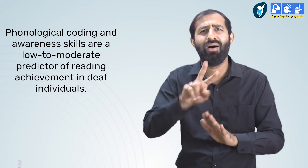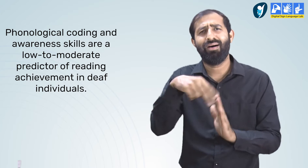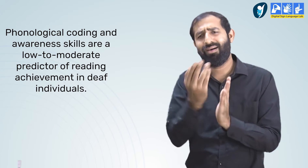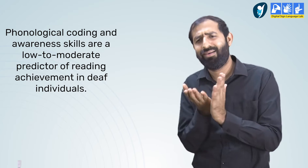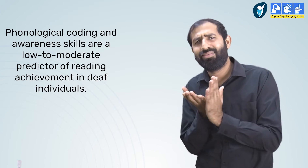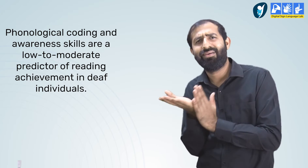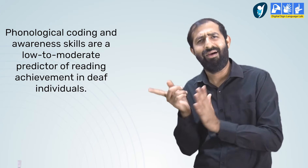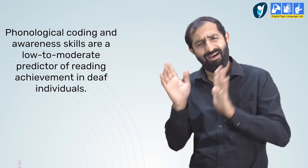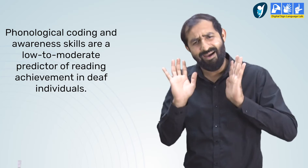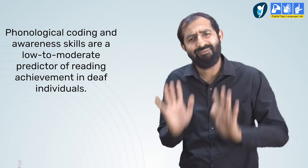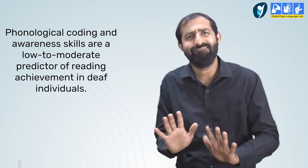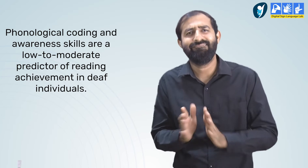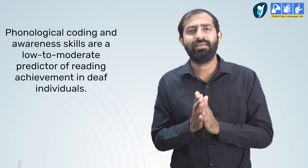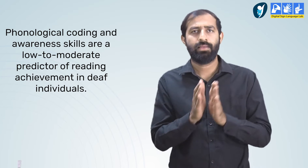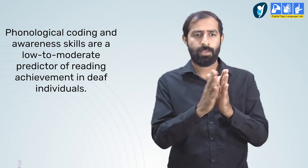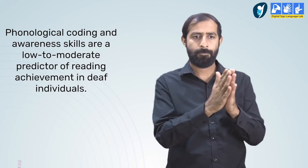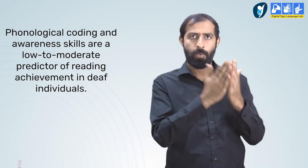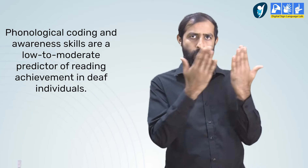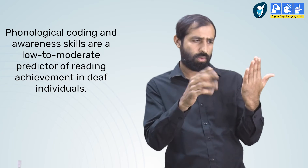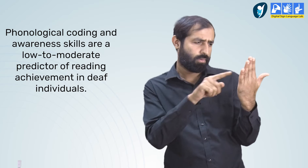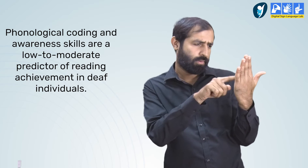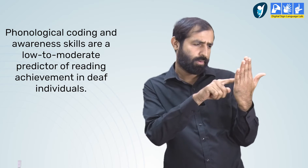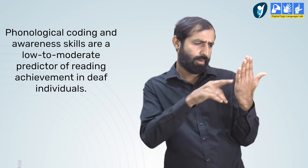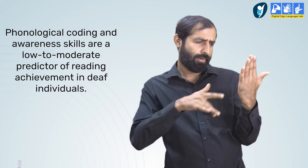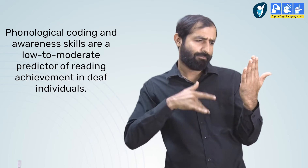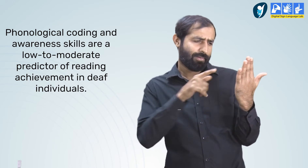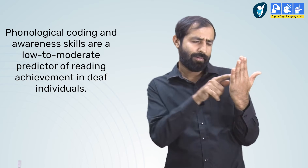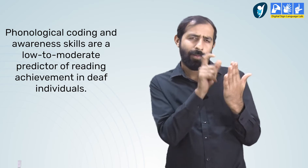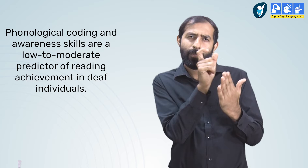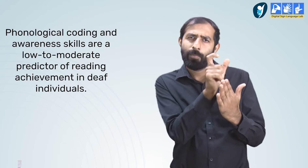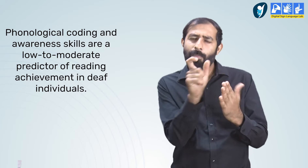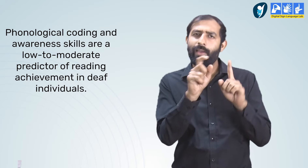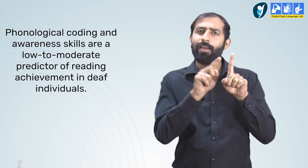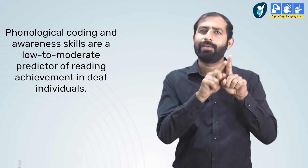It can be read in a different way also. Words can be understood.